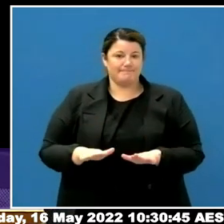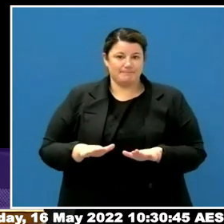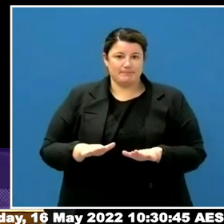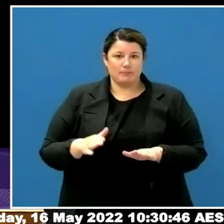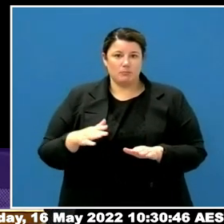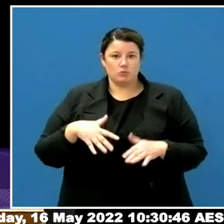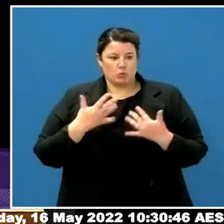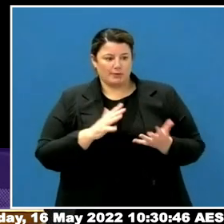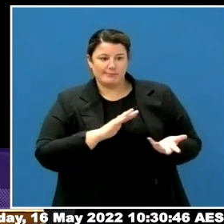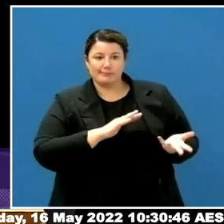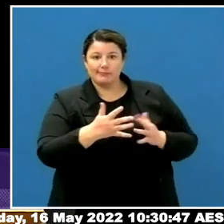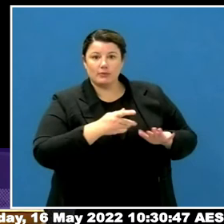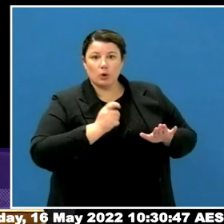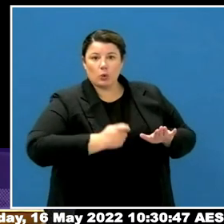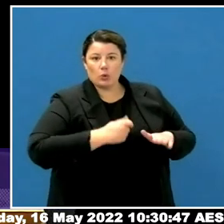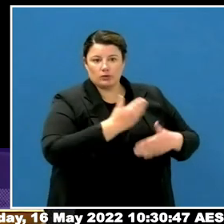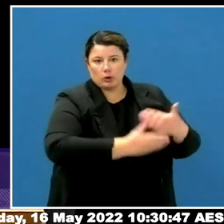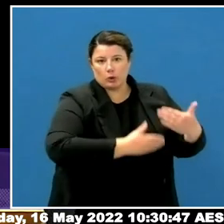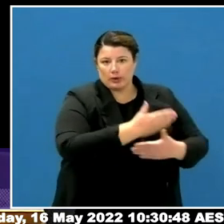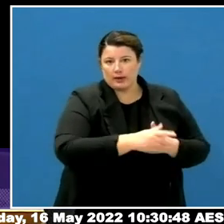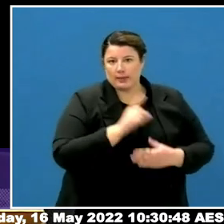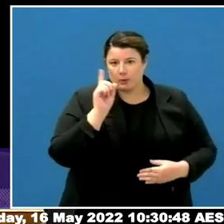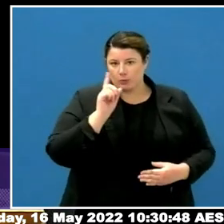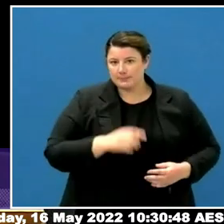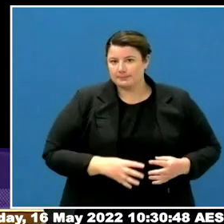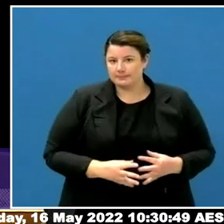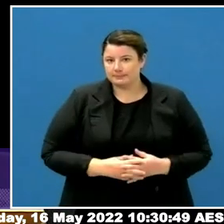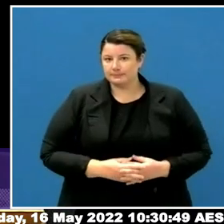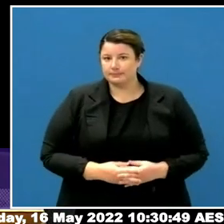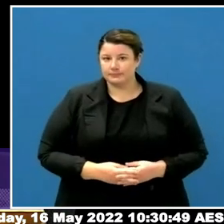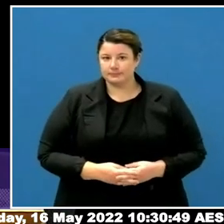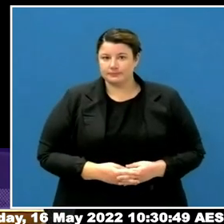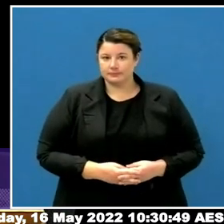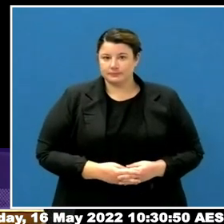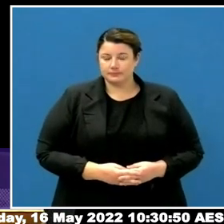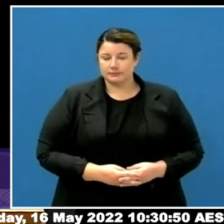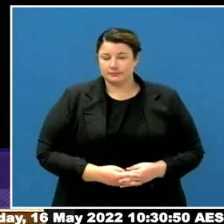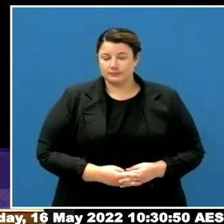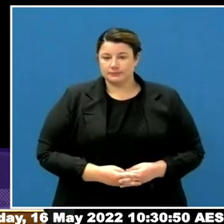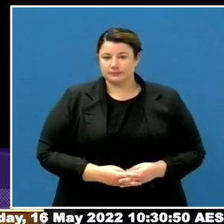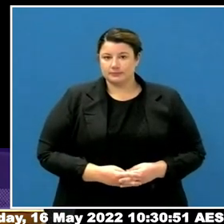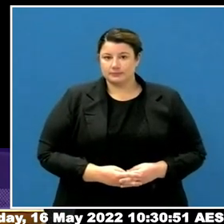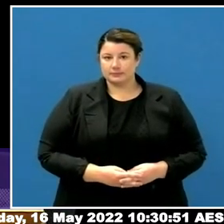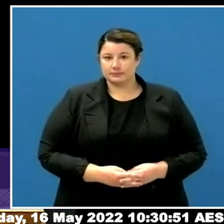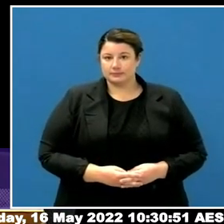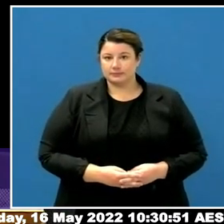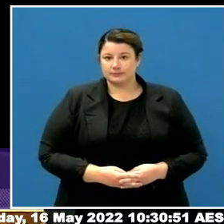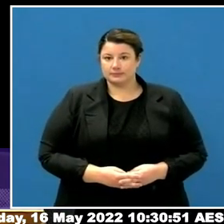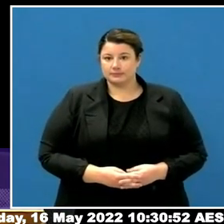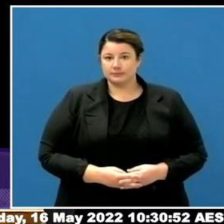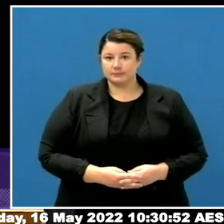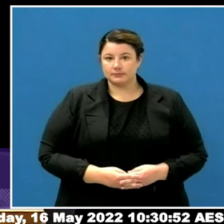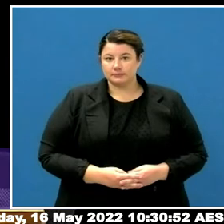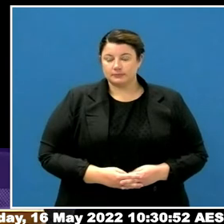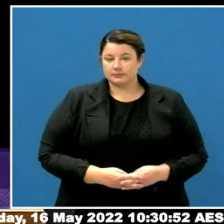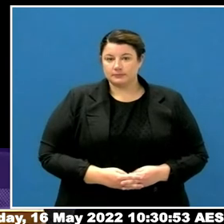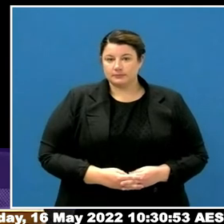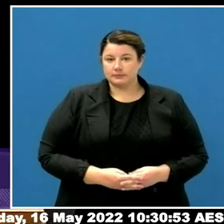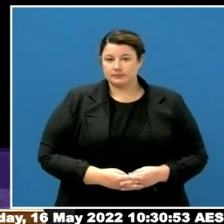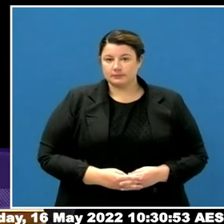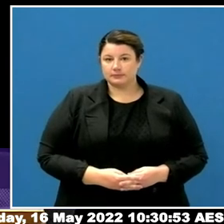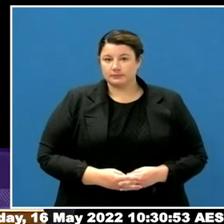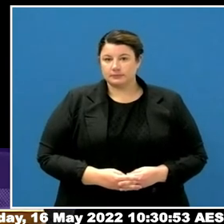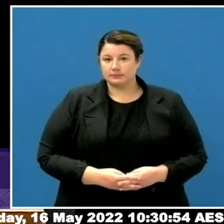Aprem's death. However, there will be evidence about the death of Ms Aprem and the